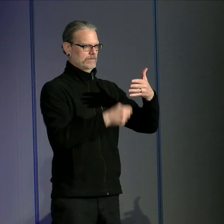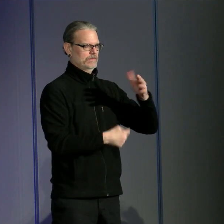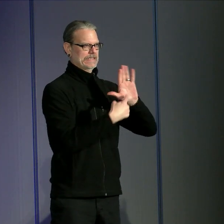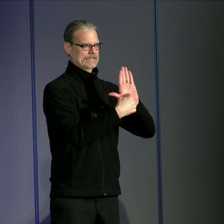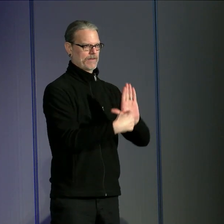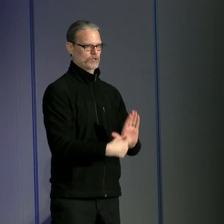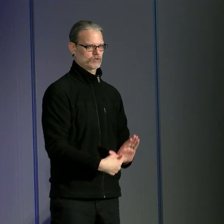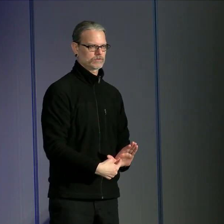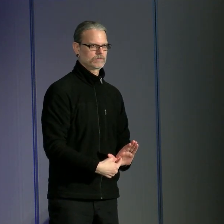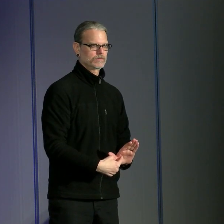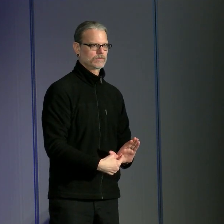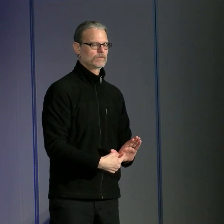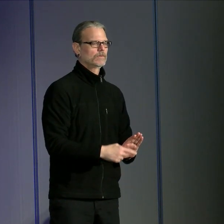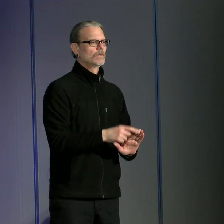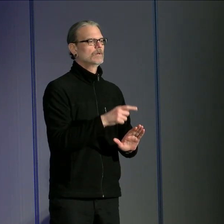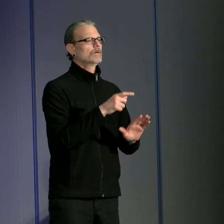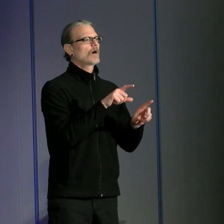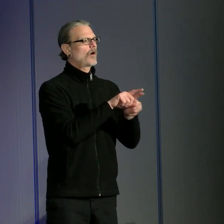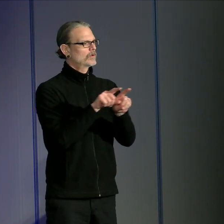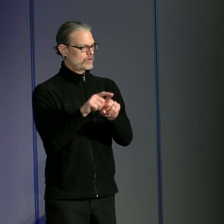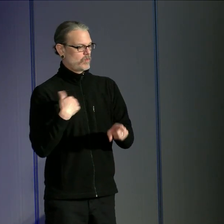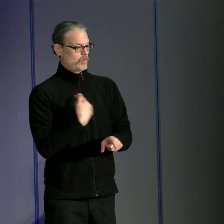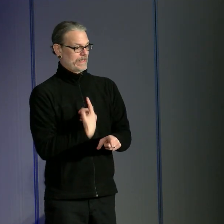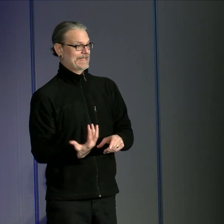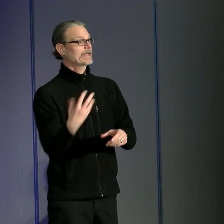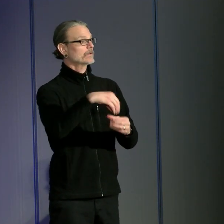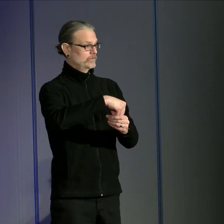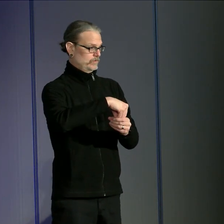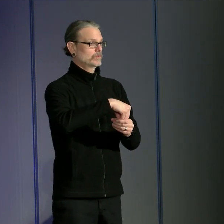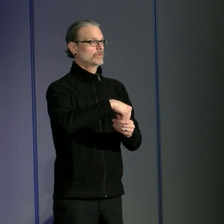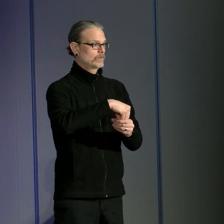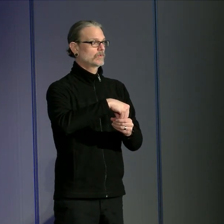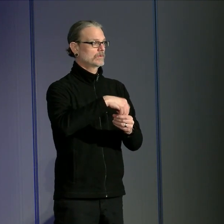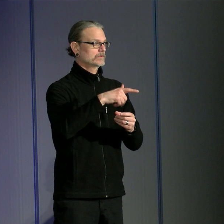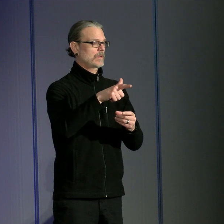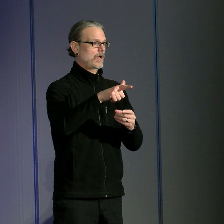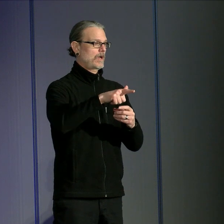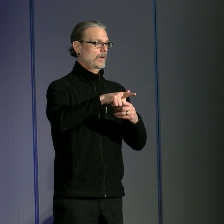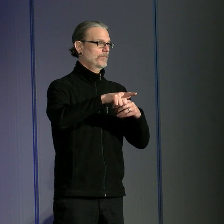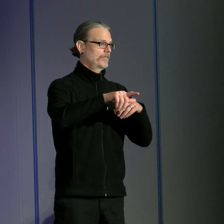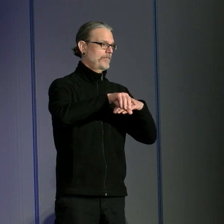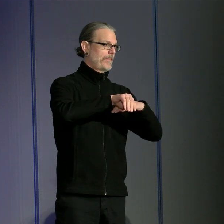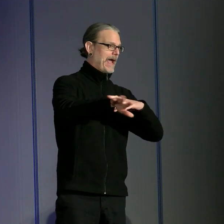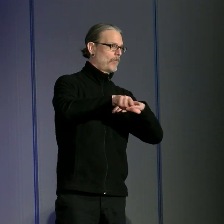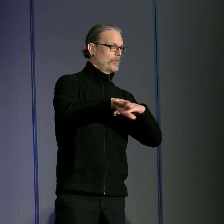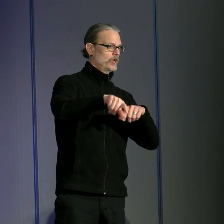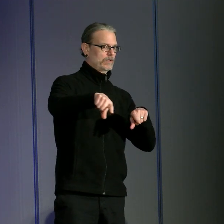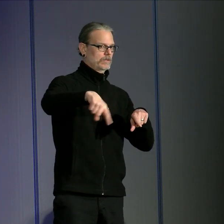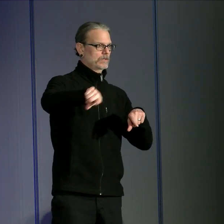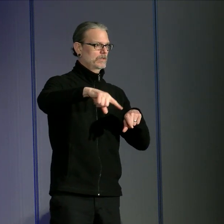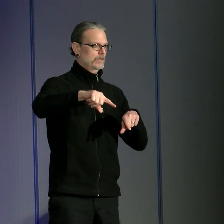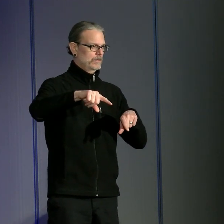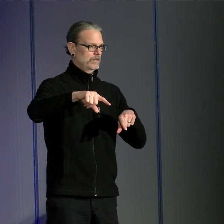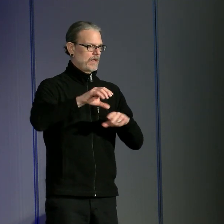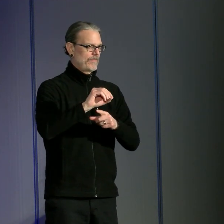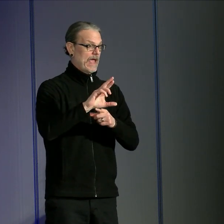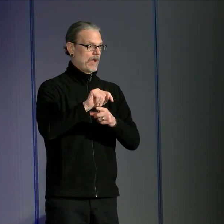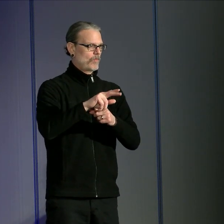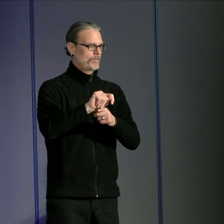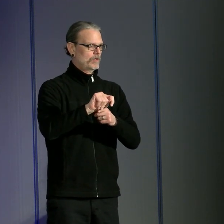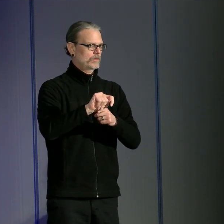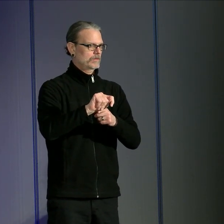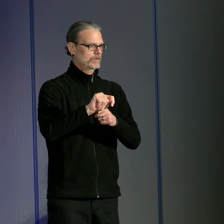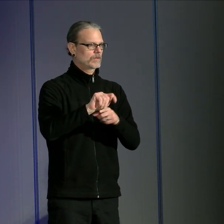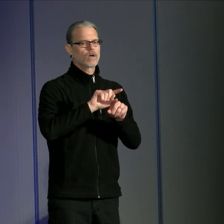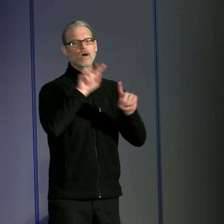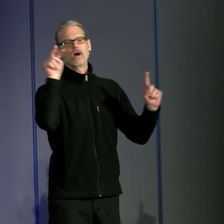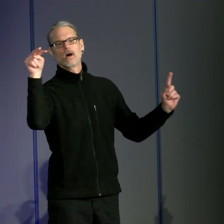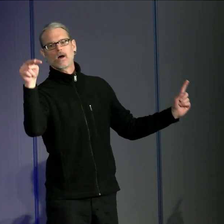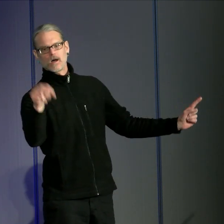We also include some output from our JAWS Inspect tool to show you what a JAWS user,